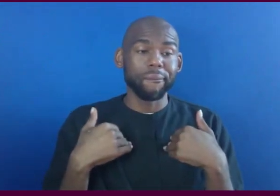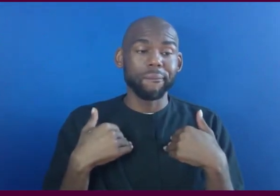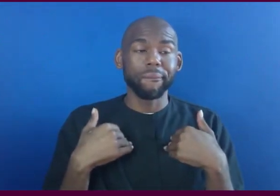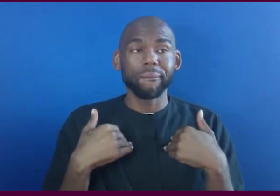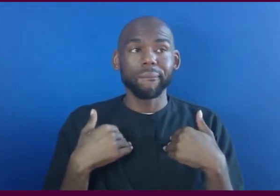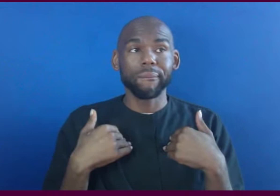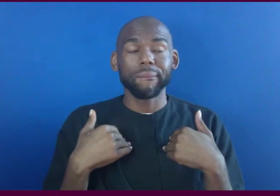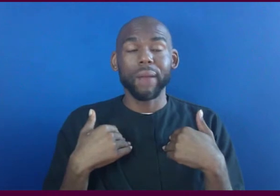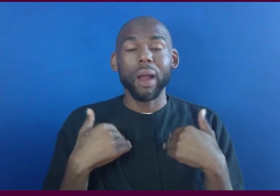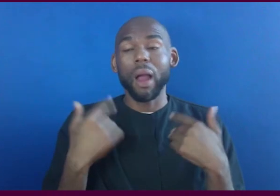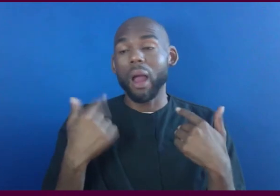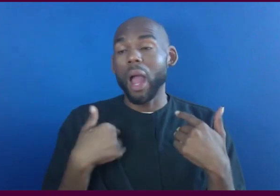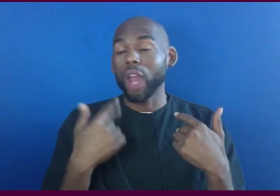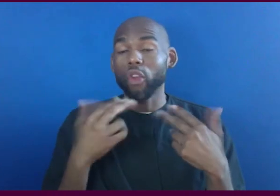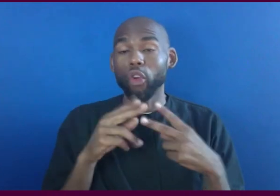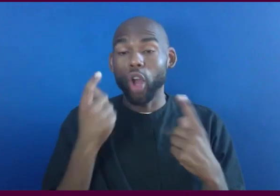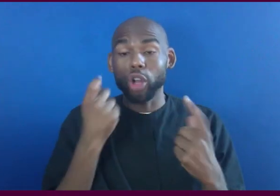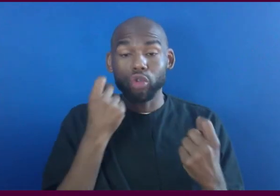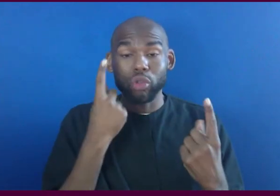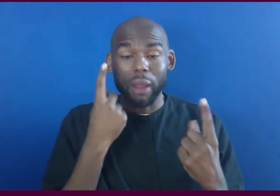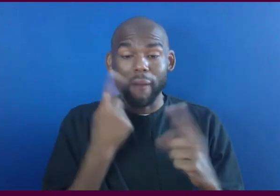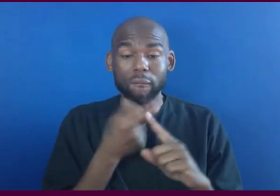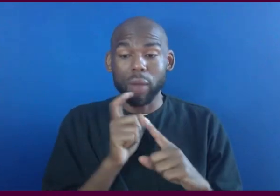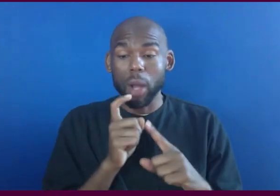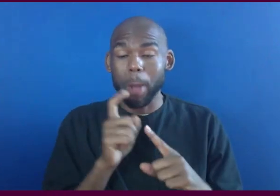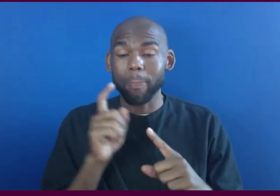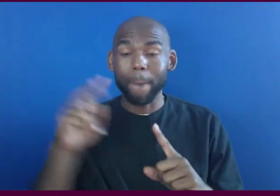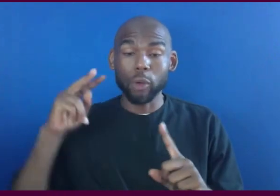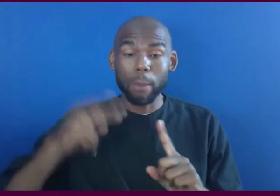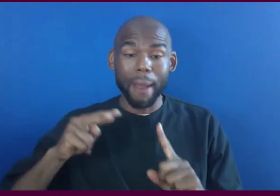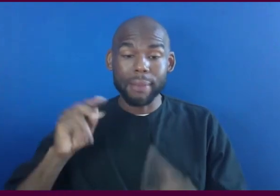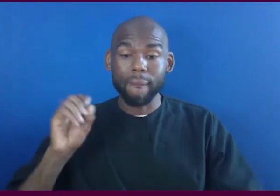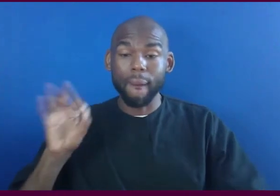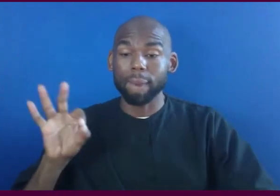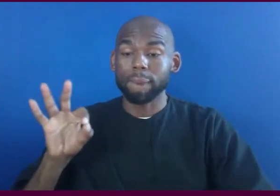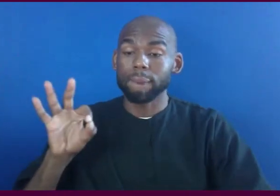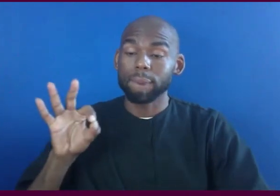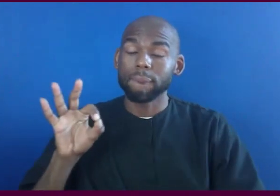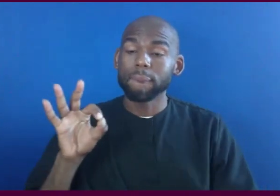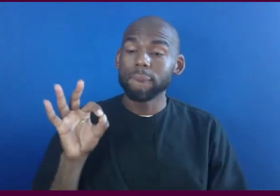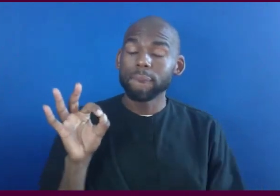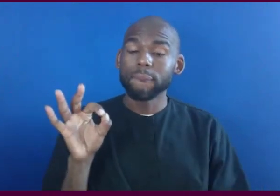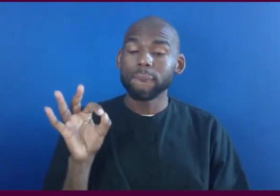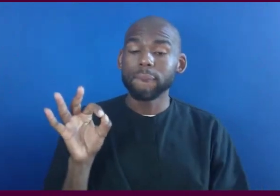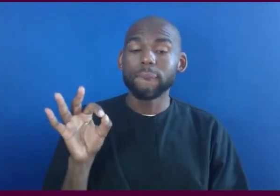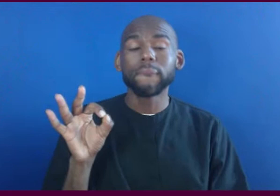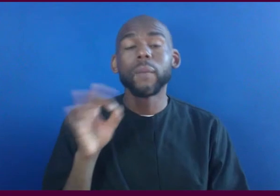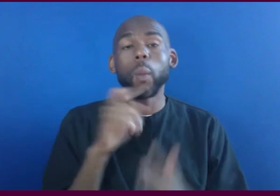I, either, understand it from a perspective of...